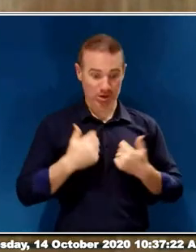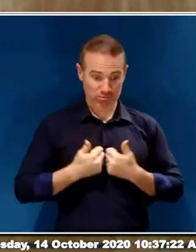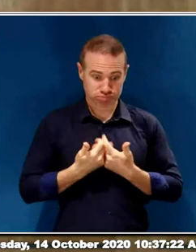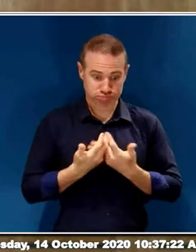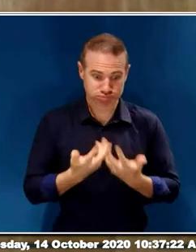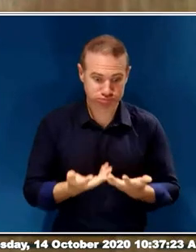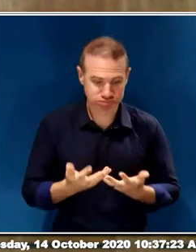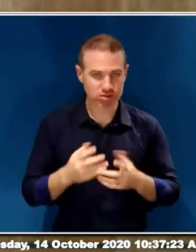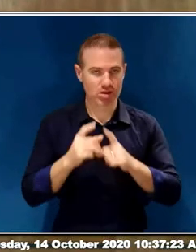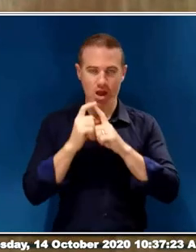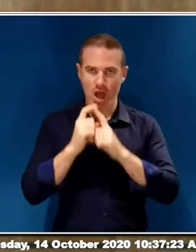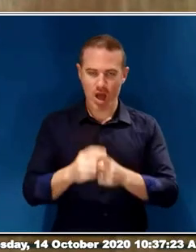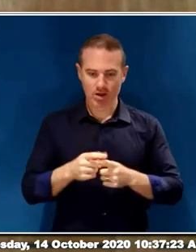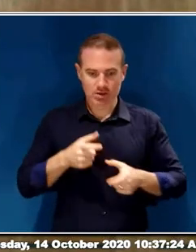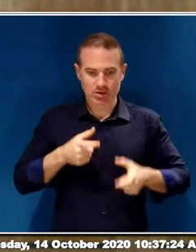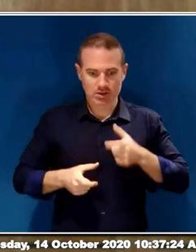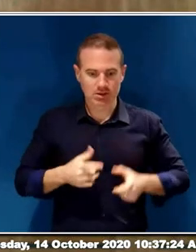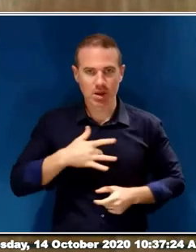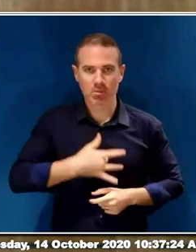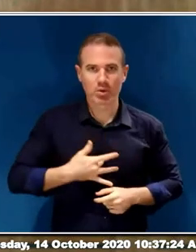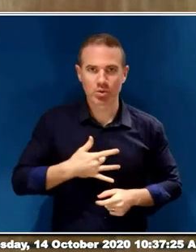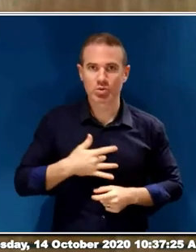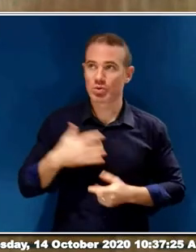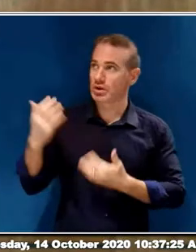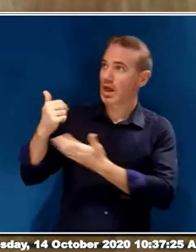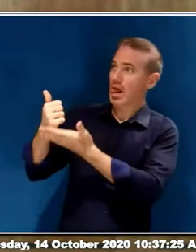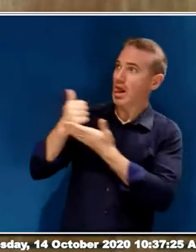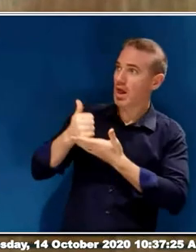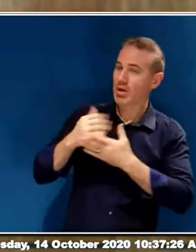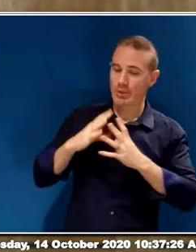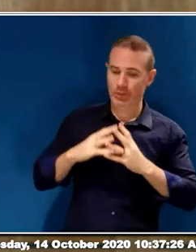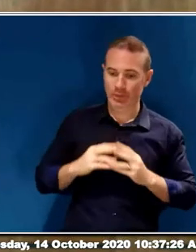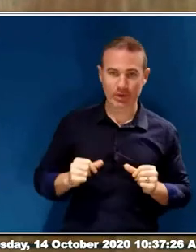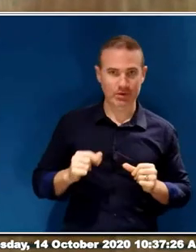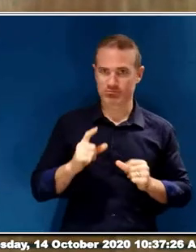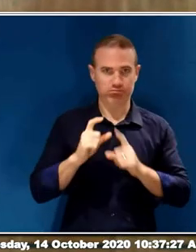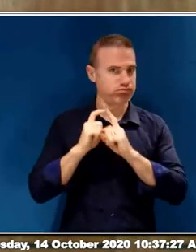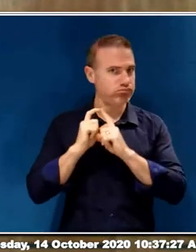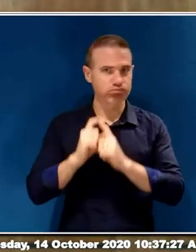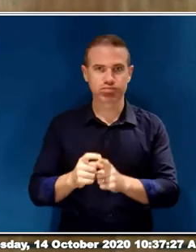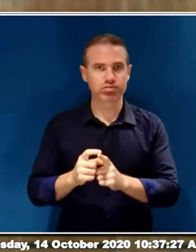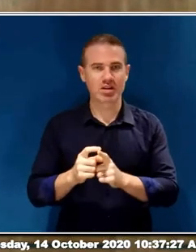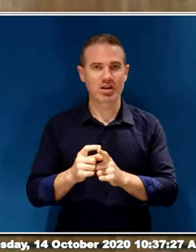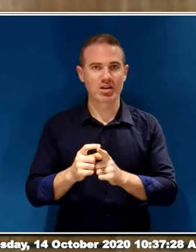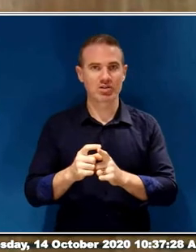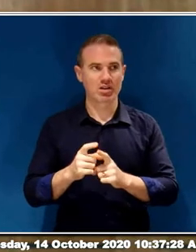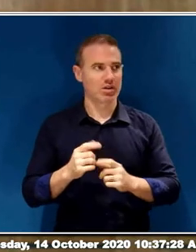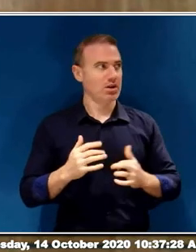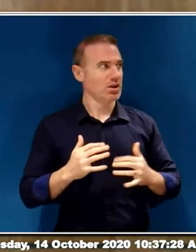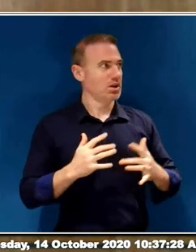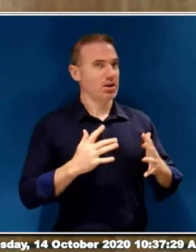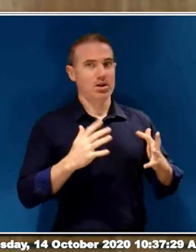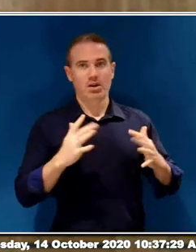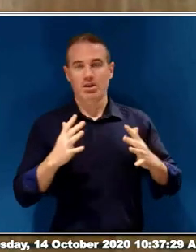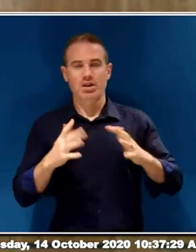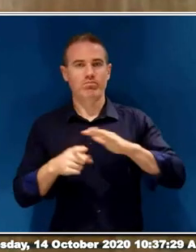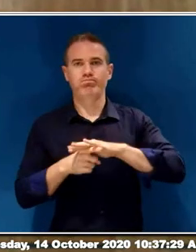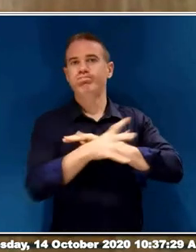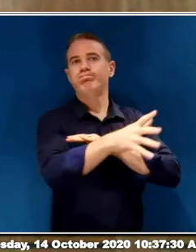dissipates fairly quickly. And he fled the room. He was given a timer to use.